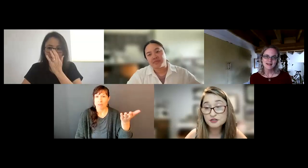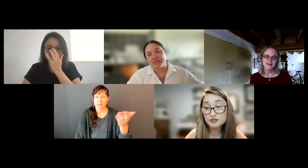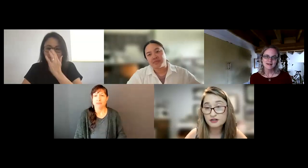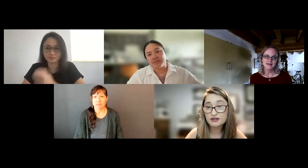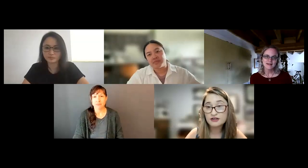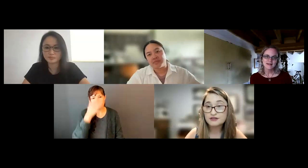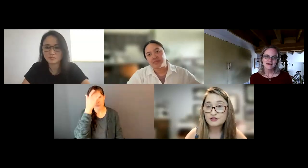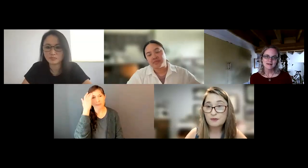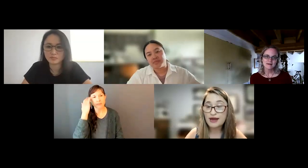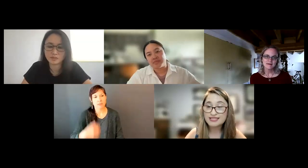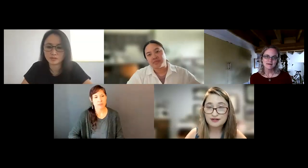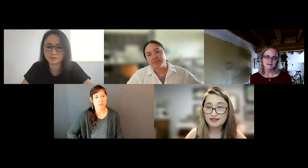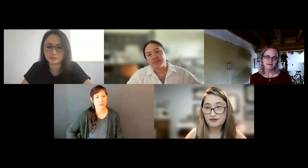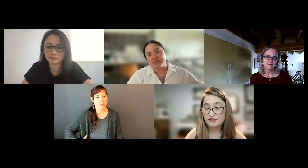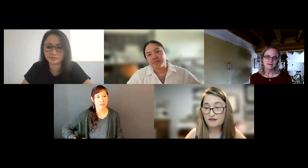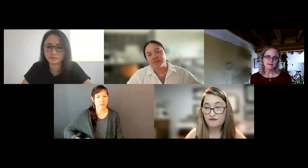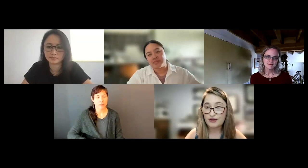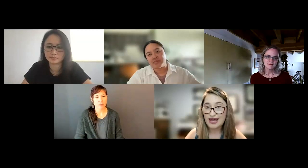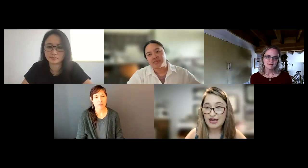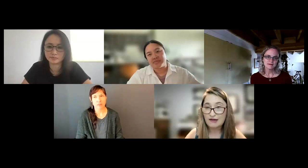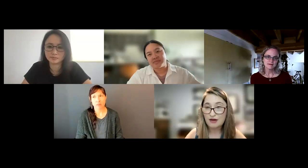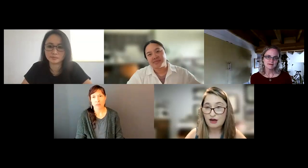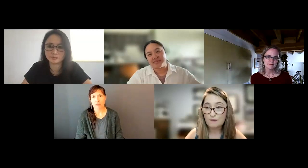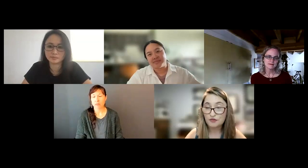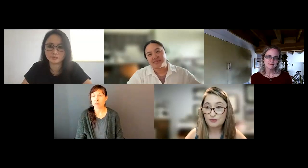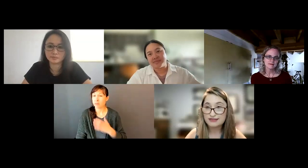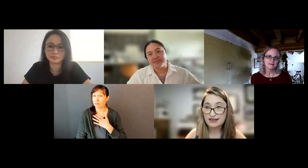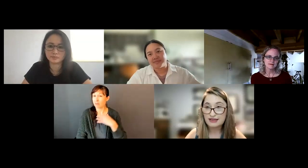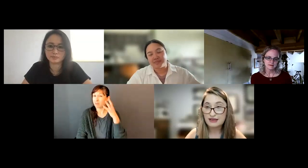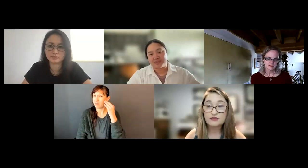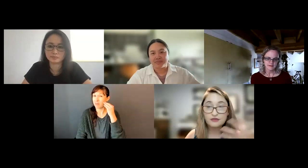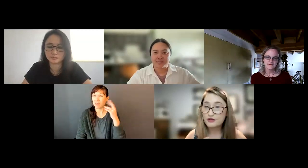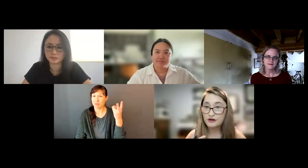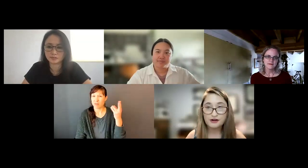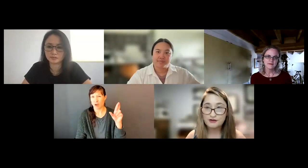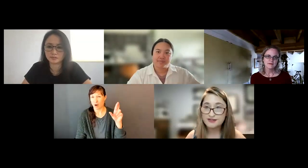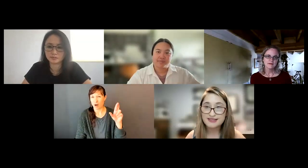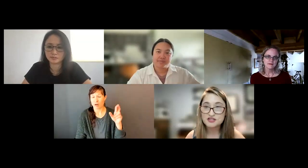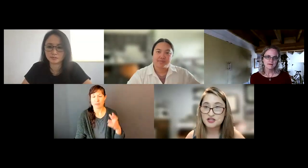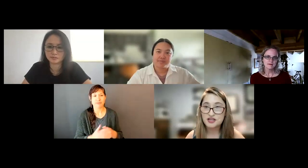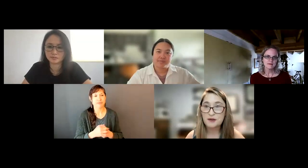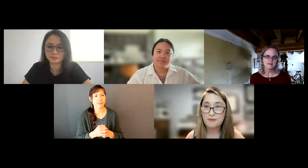Sure. So my experience with voc rehab was that they're a great organization,